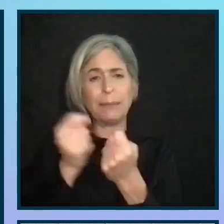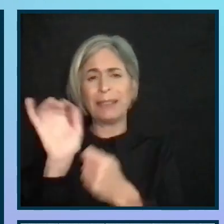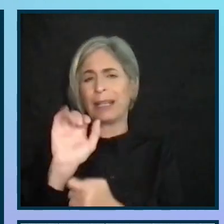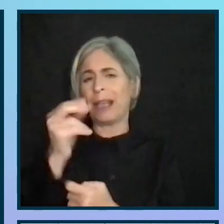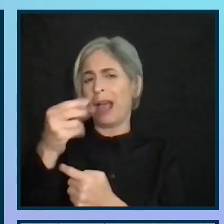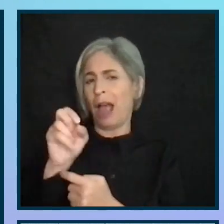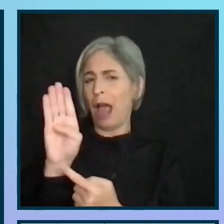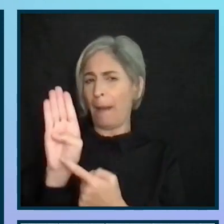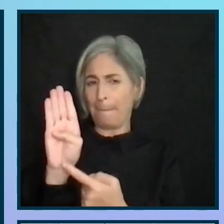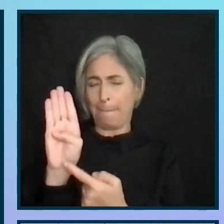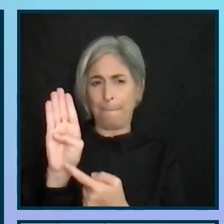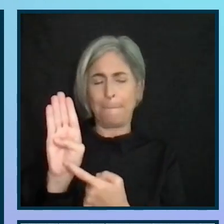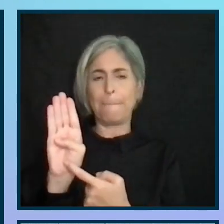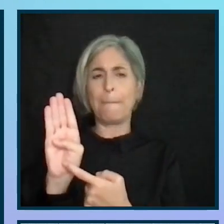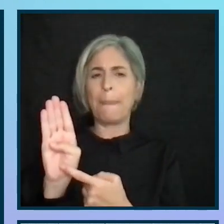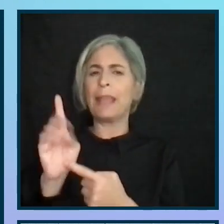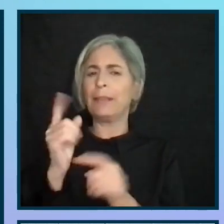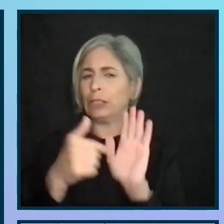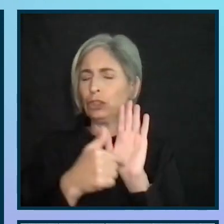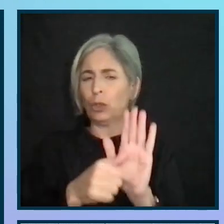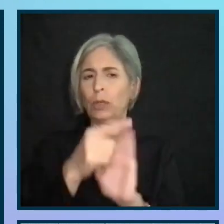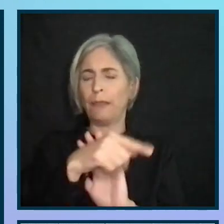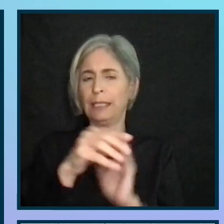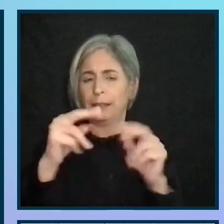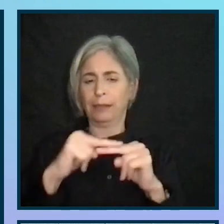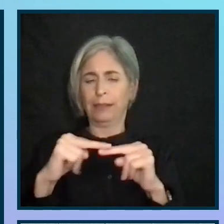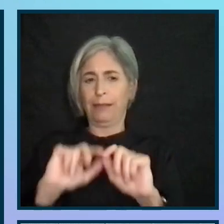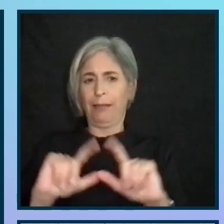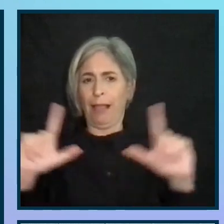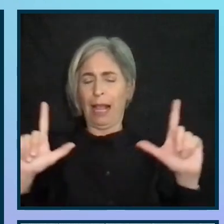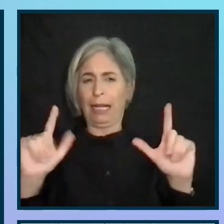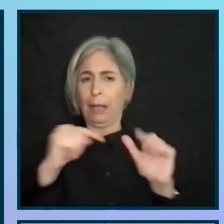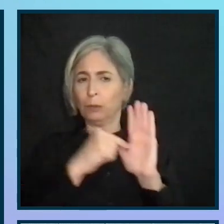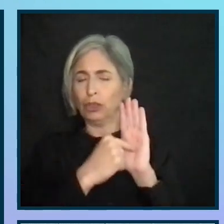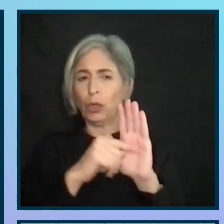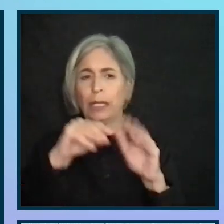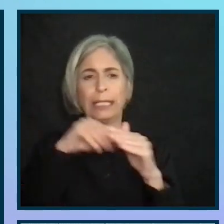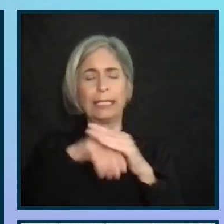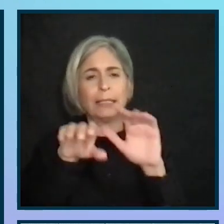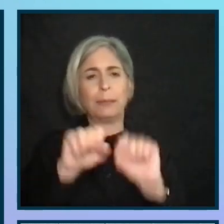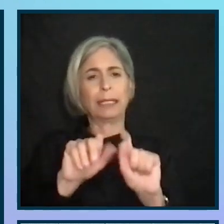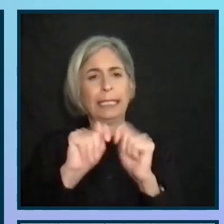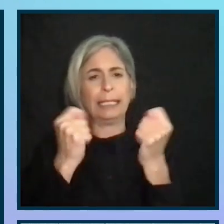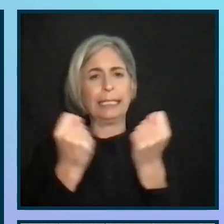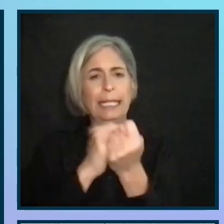as demonstrated in the graphic on this slide. I'm showing the accessibility team as a circle in the middle